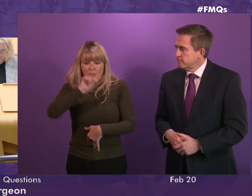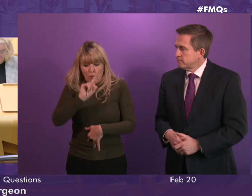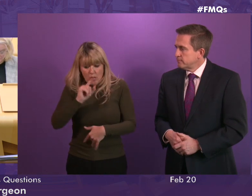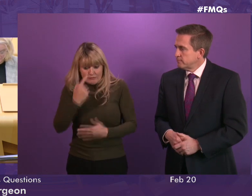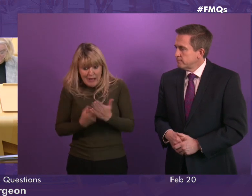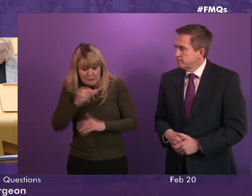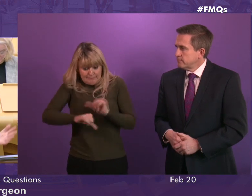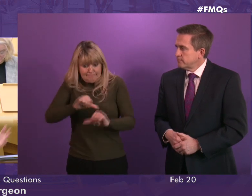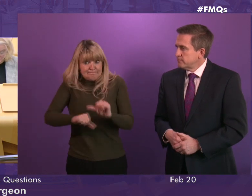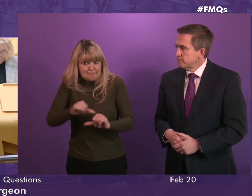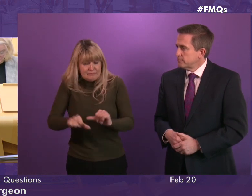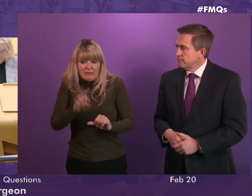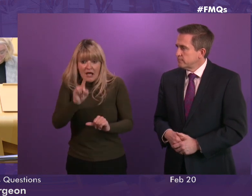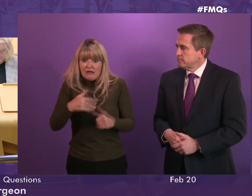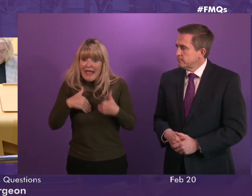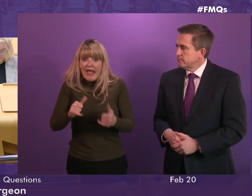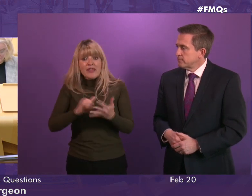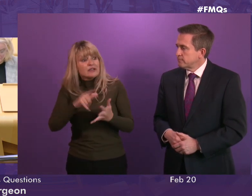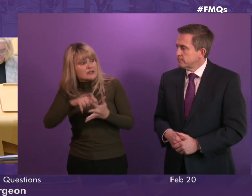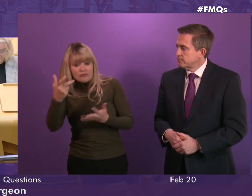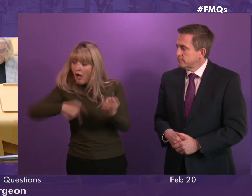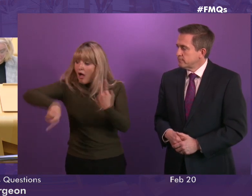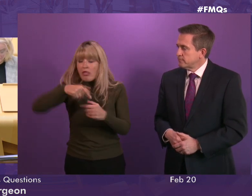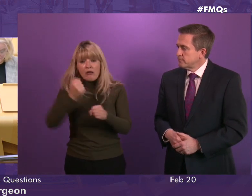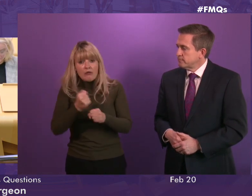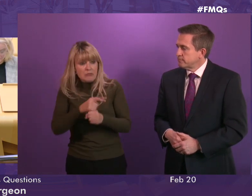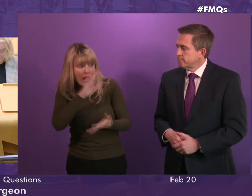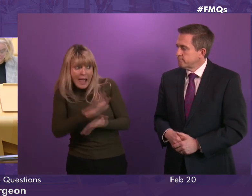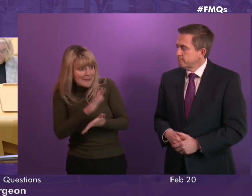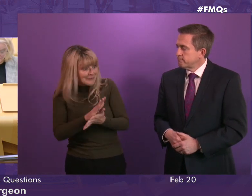are under way. The health secretary and others in the Government are always willing to have